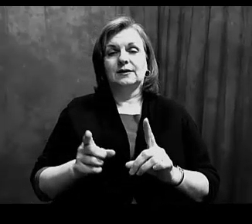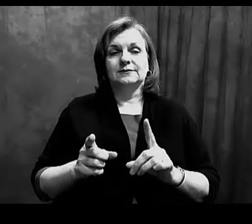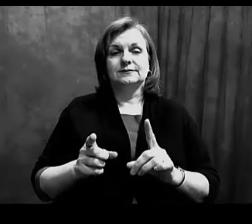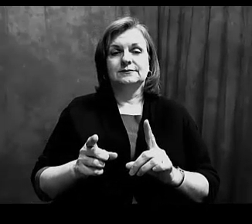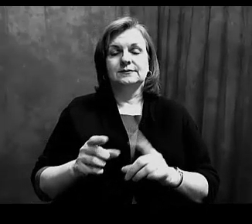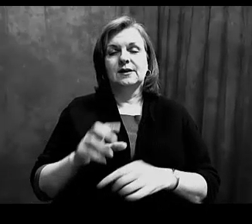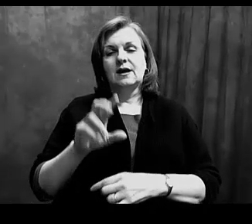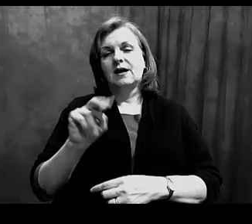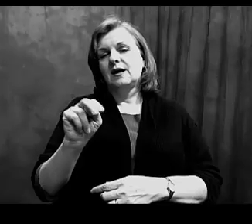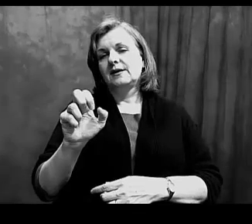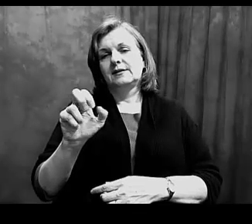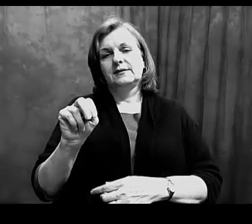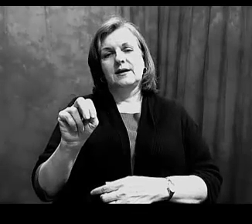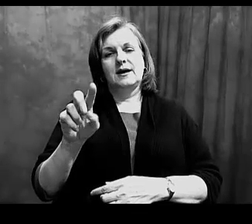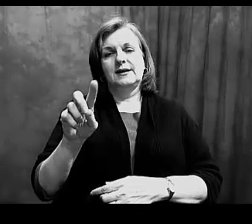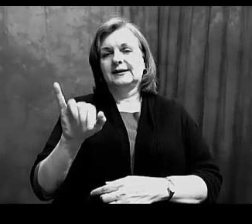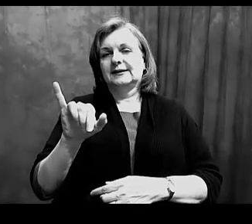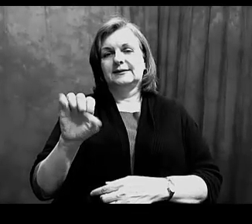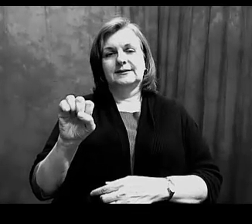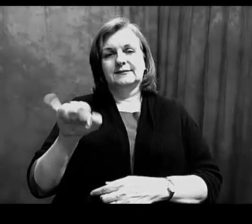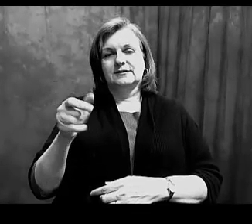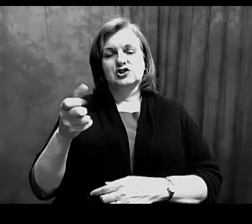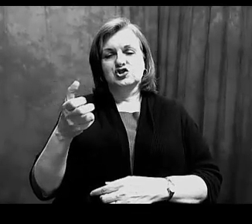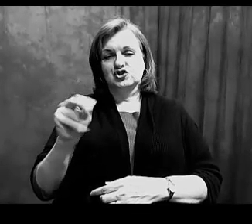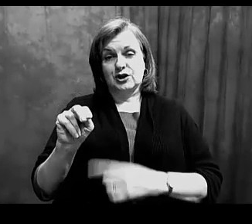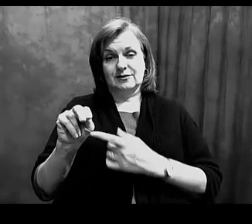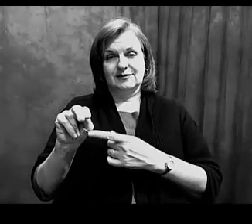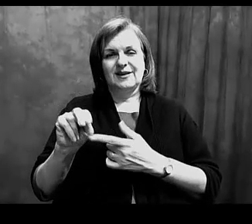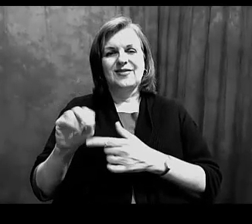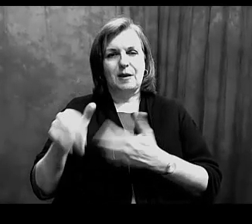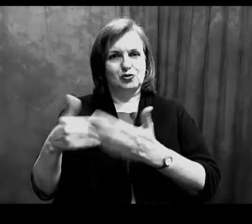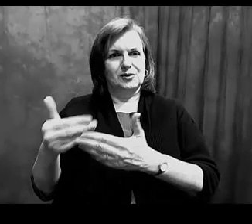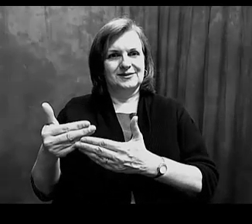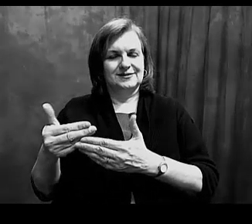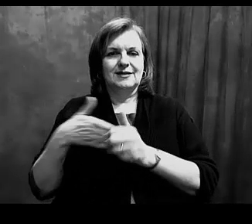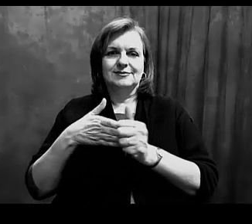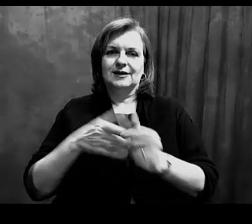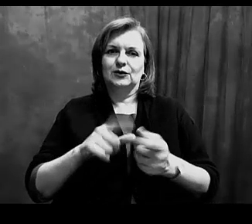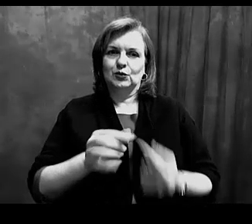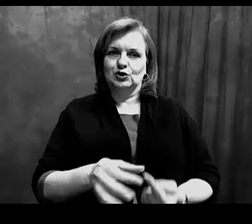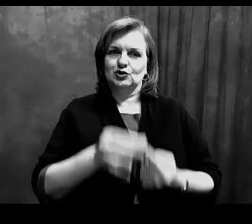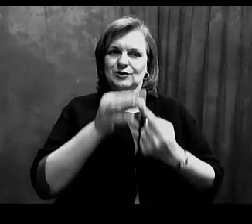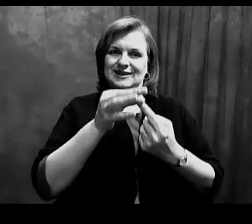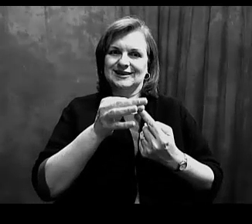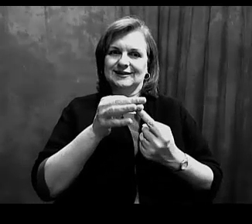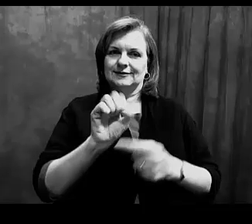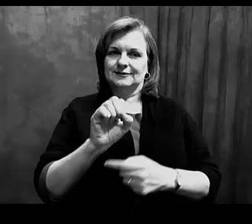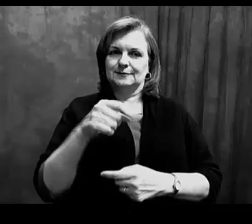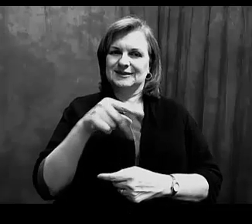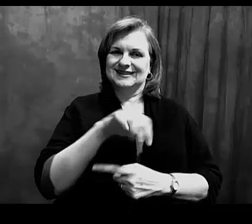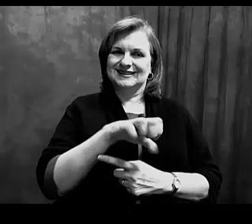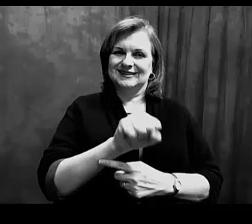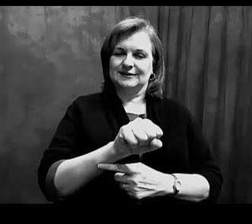we do look at is that nondisjunction idea has actually led to some very unique species